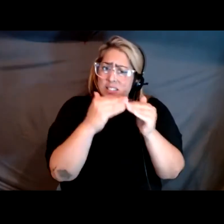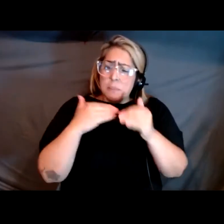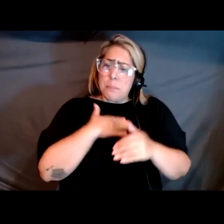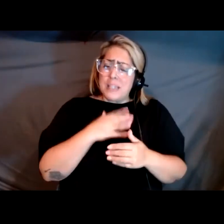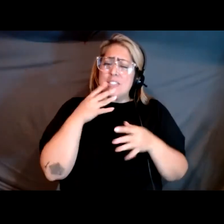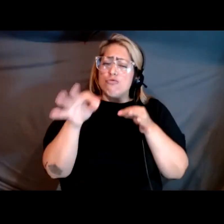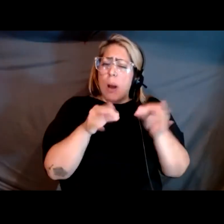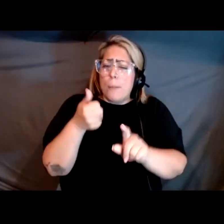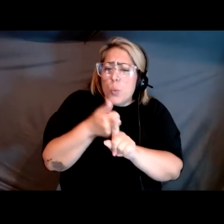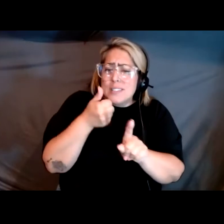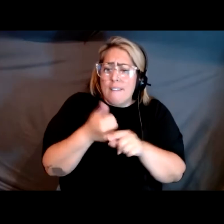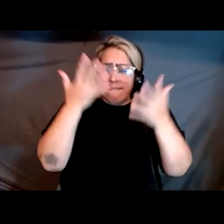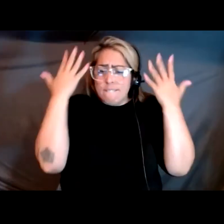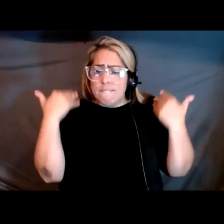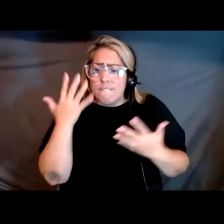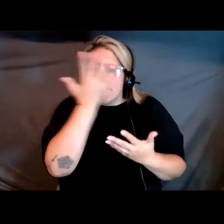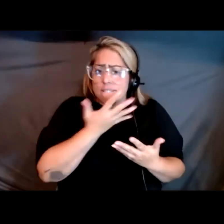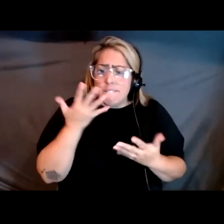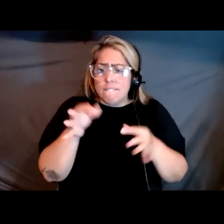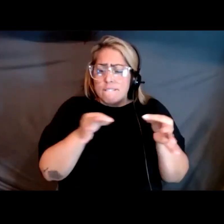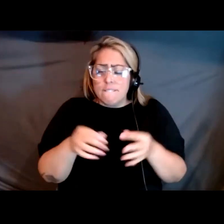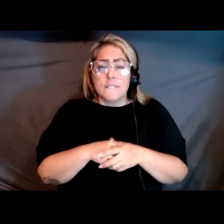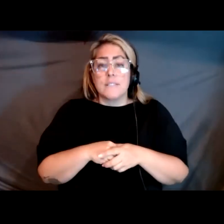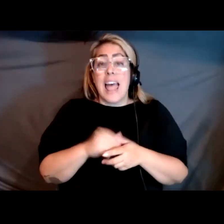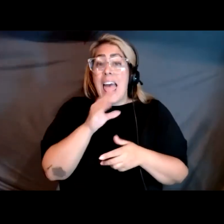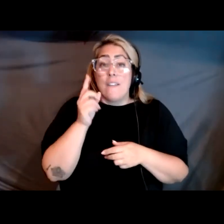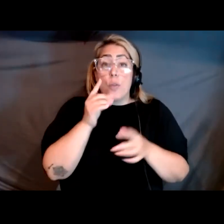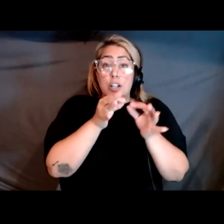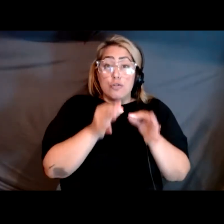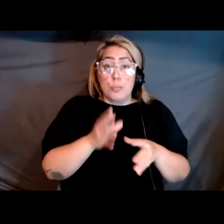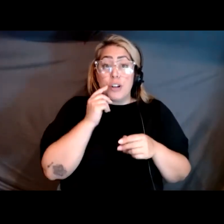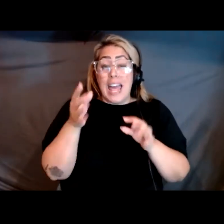For our interpreters and captioner, a general note to please be clear